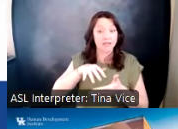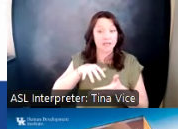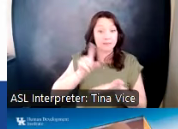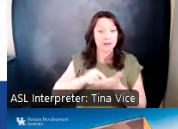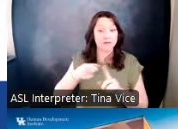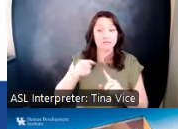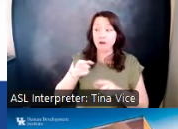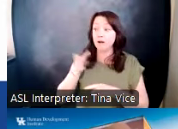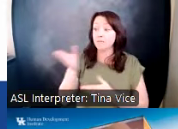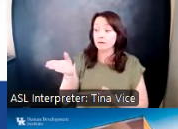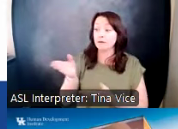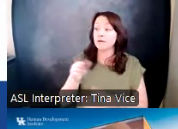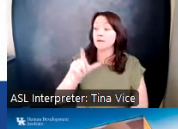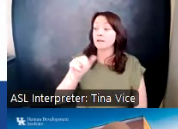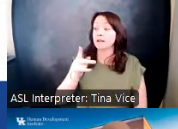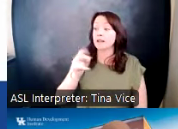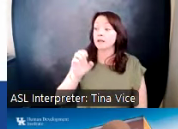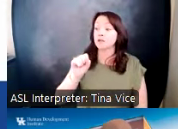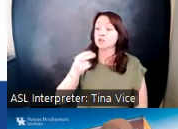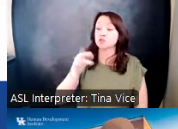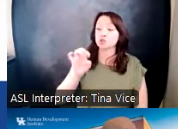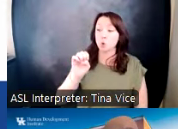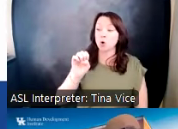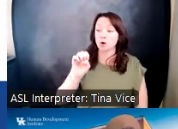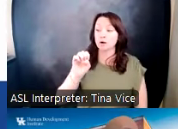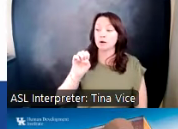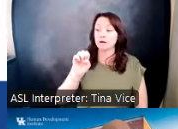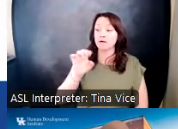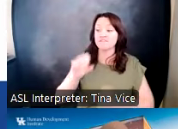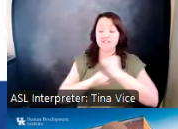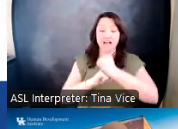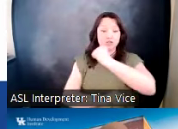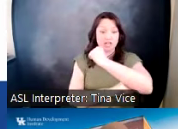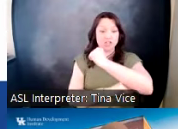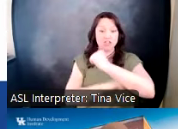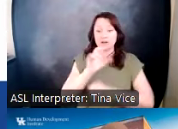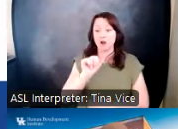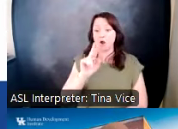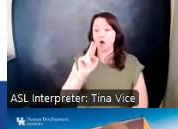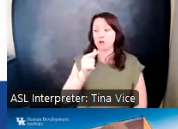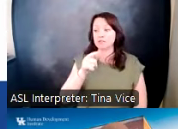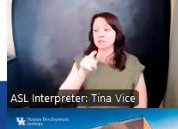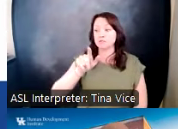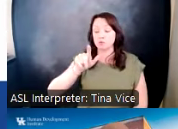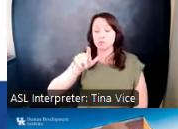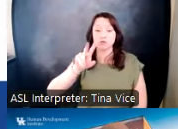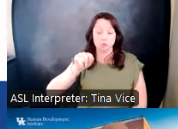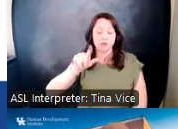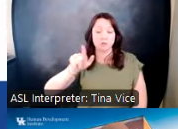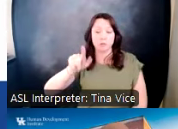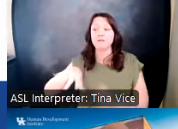Lake Lakeshore Foundation in 2021 found that 80 81% of people with disabilities